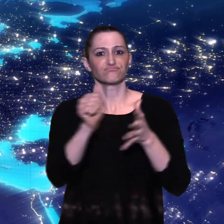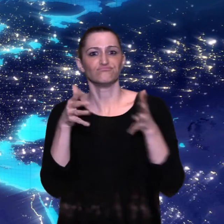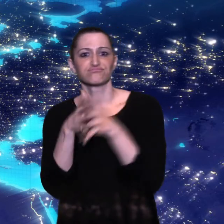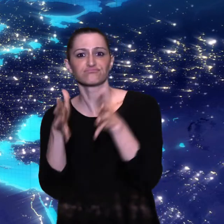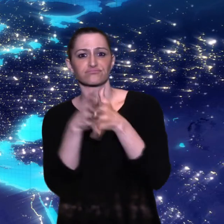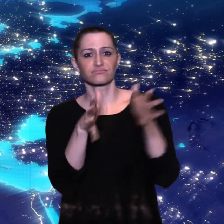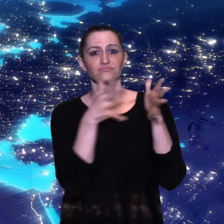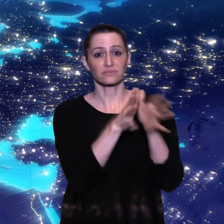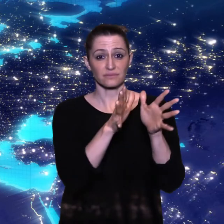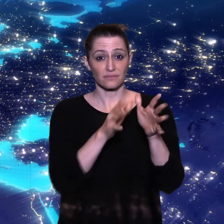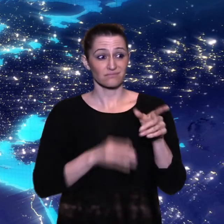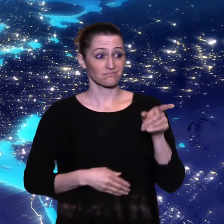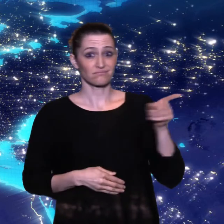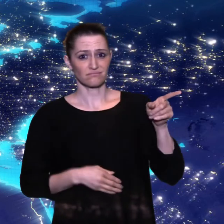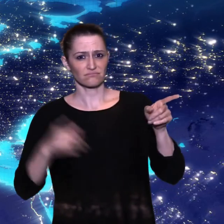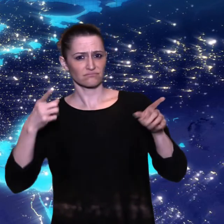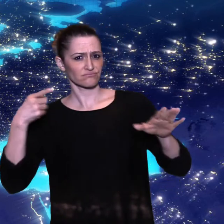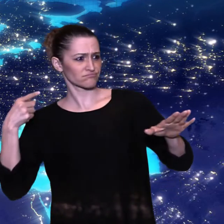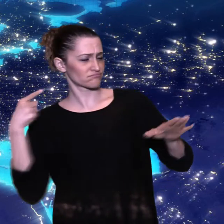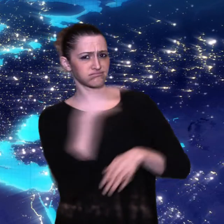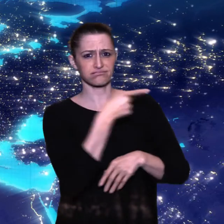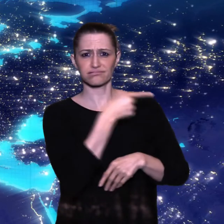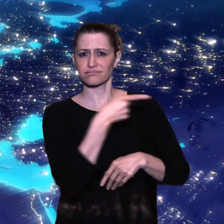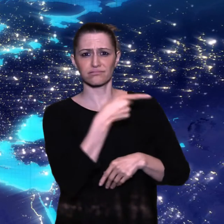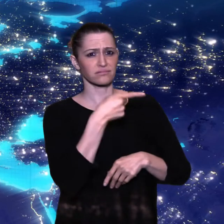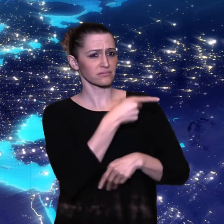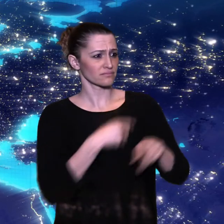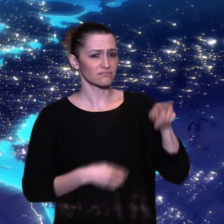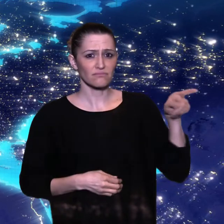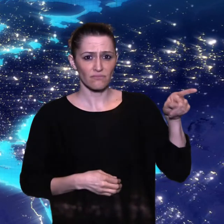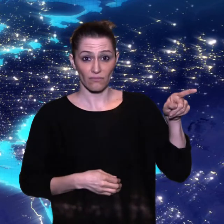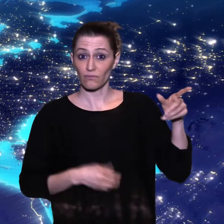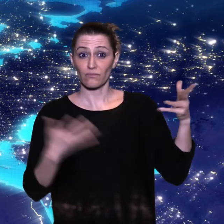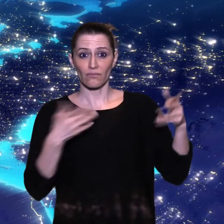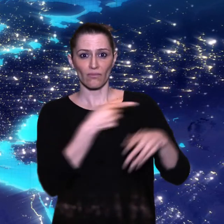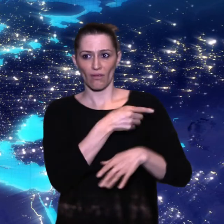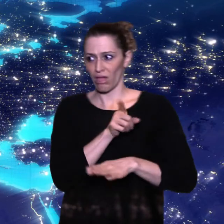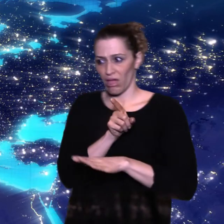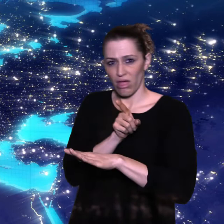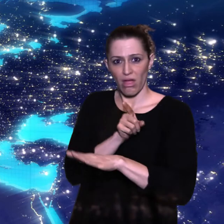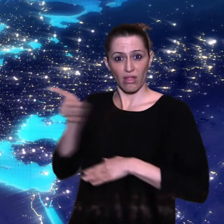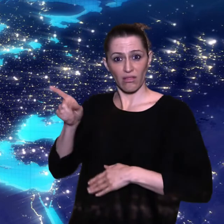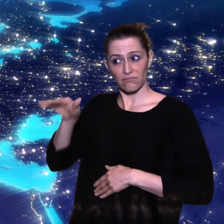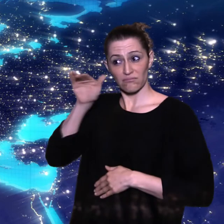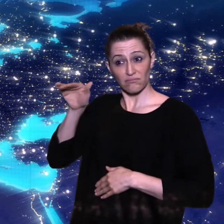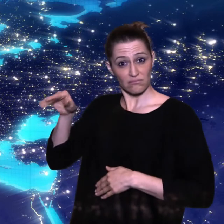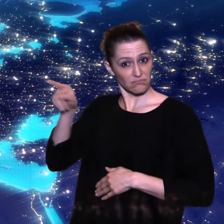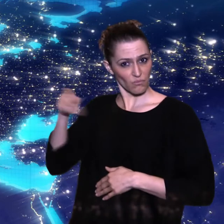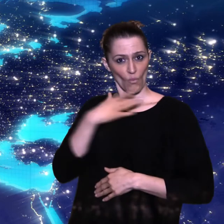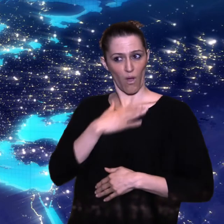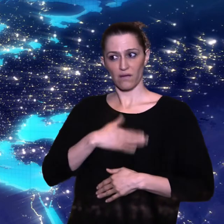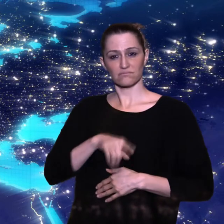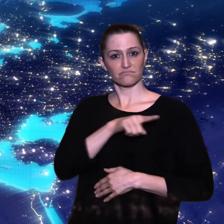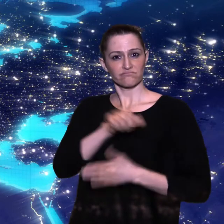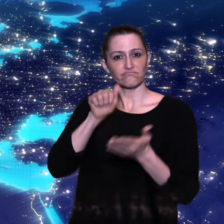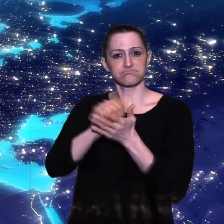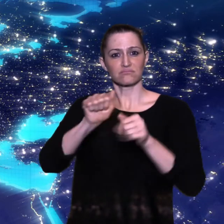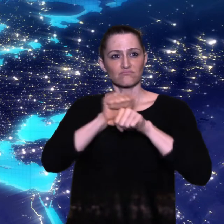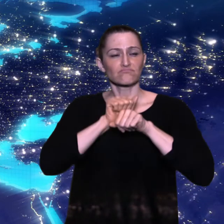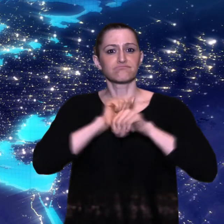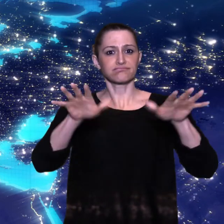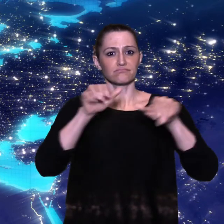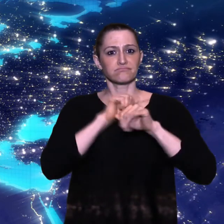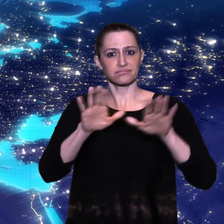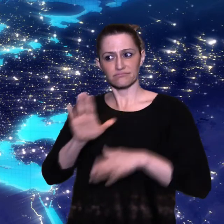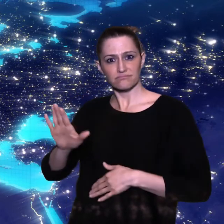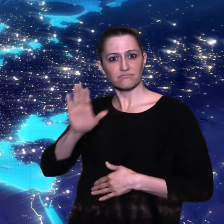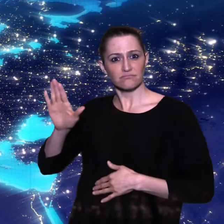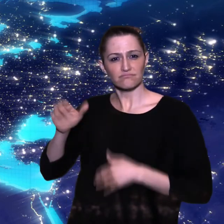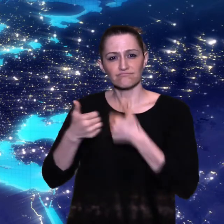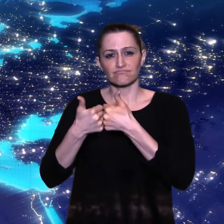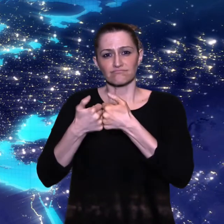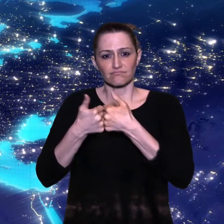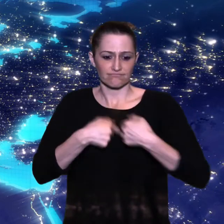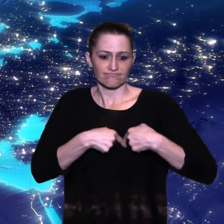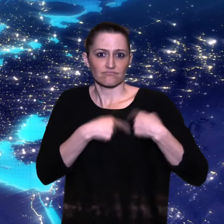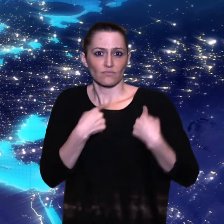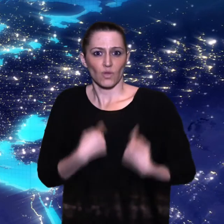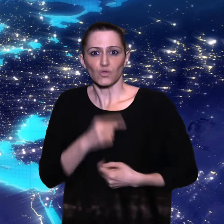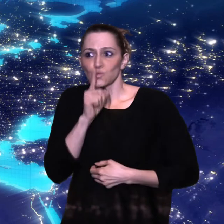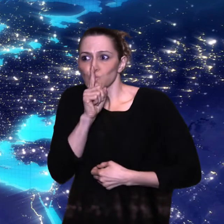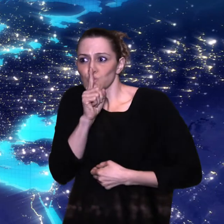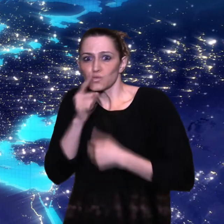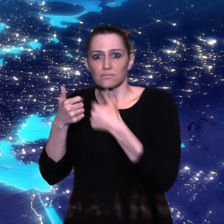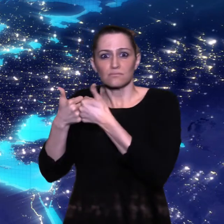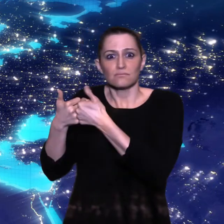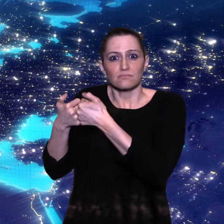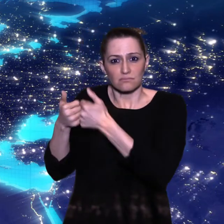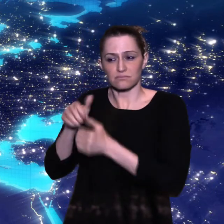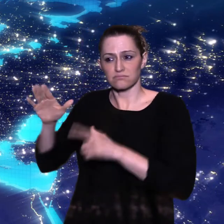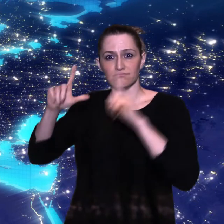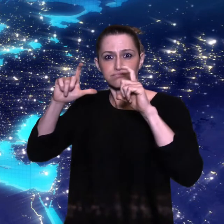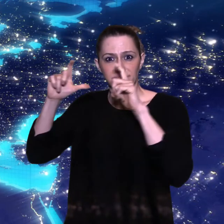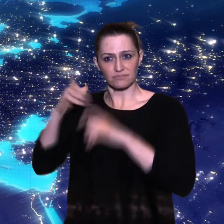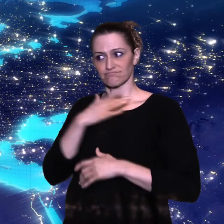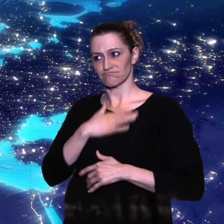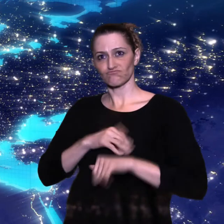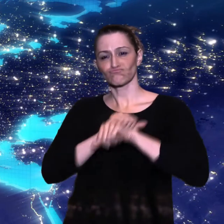of threatening to release more intimate pictures of him with